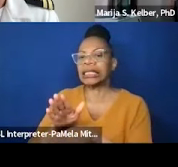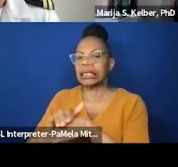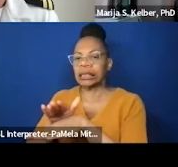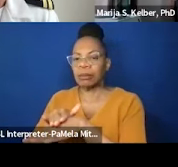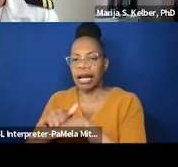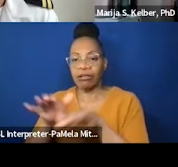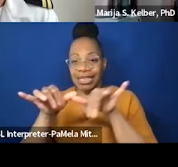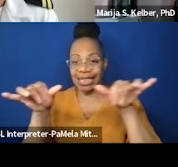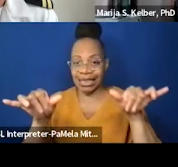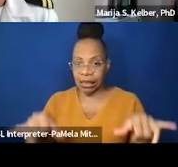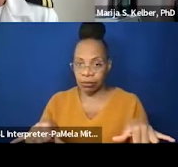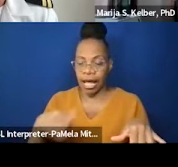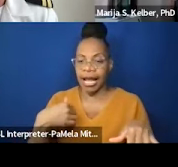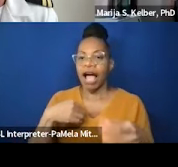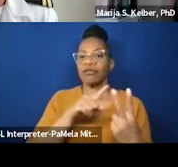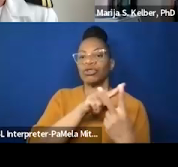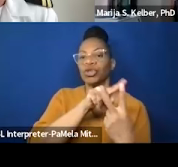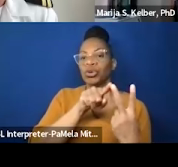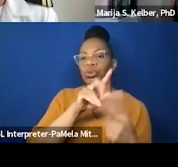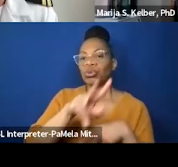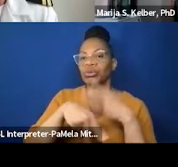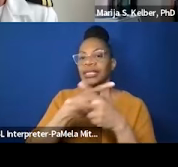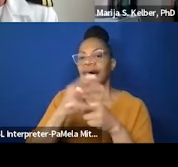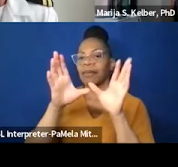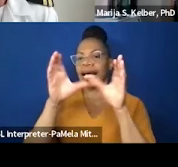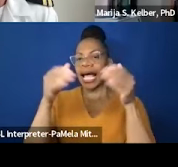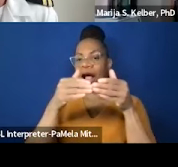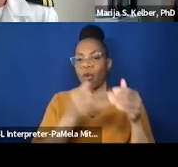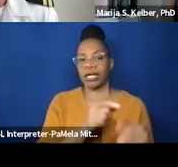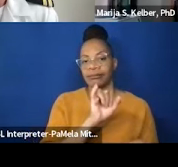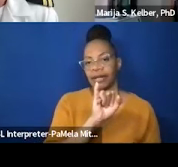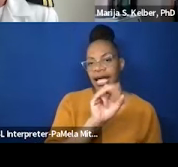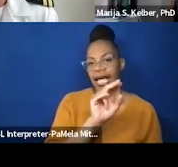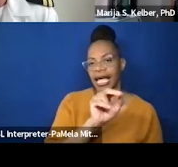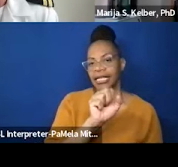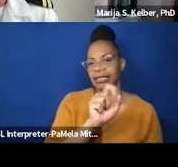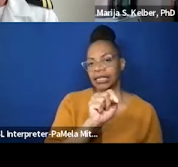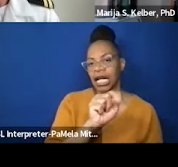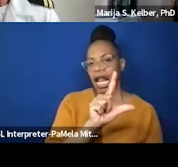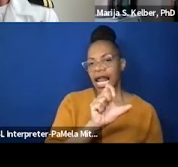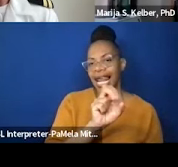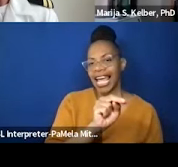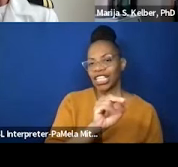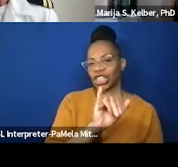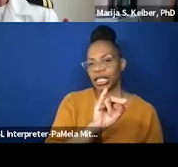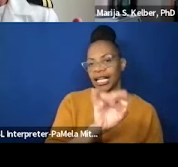They come in two kind of categories. One are installation MFLCs, and those folks are assigned to an installation